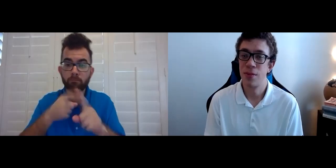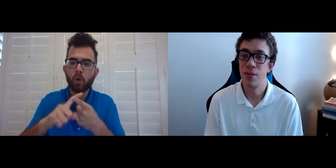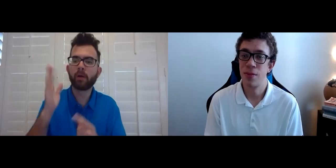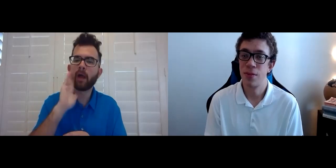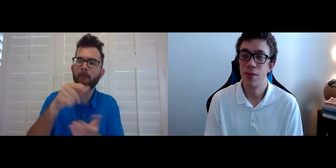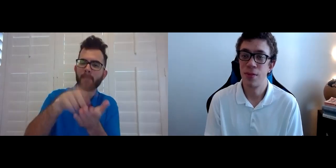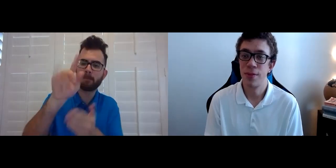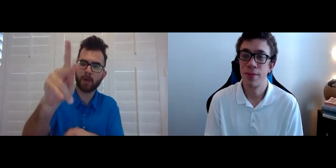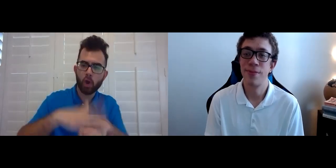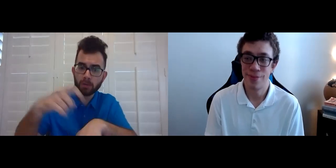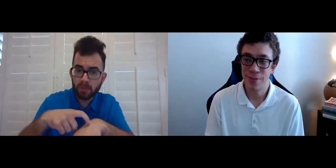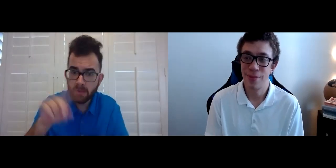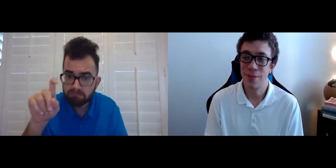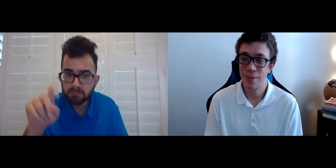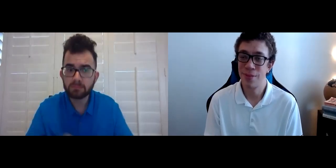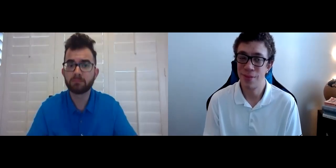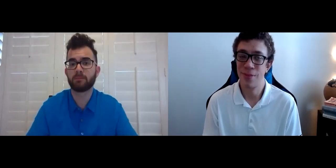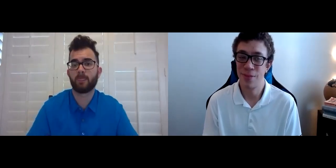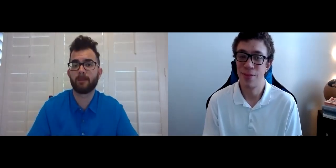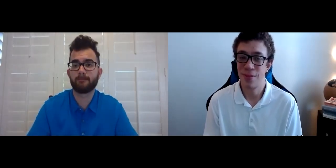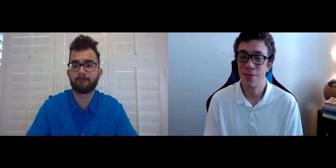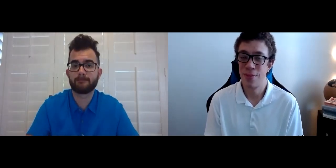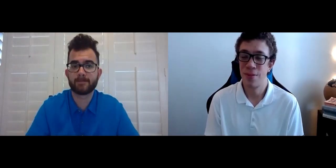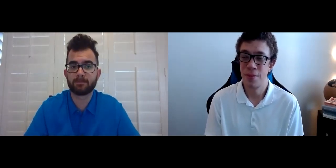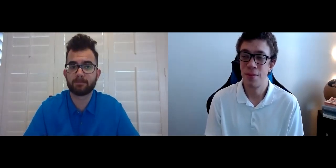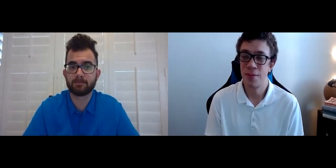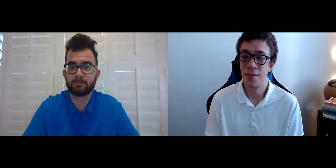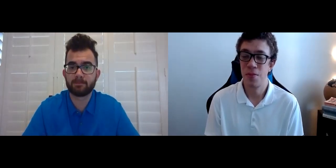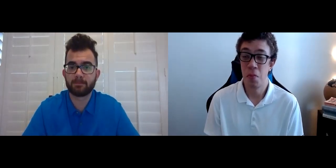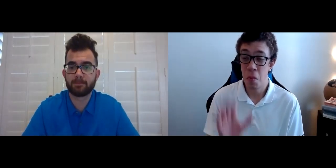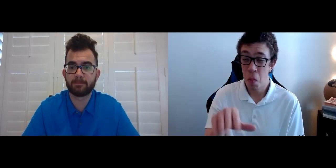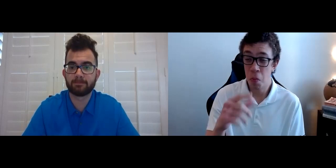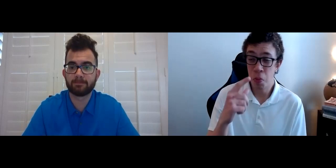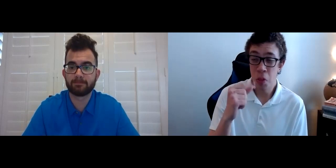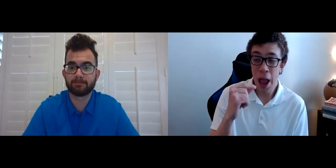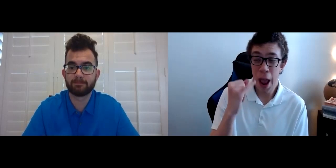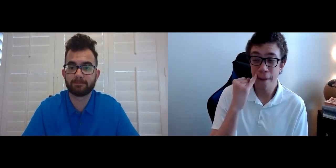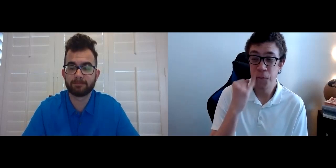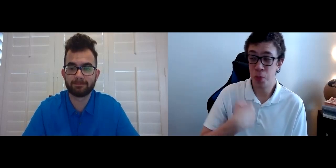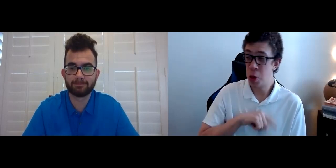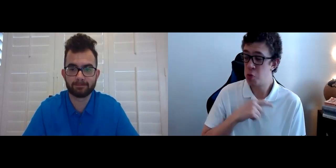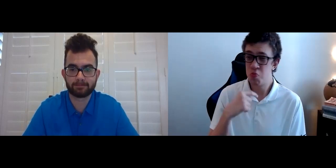your bank account to take a hit, or you're worried people won't pay you back on time.